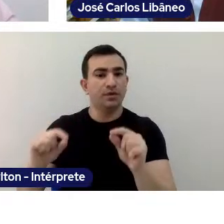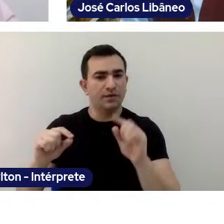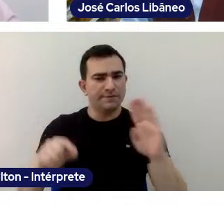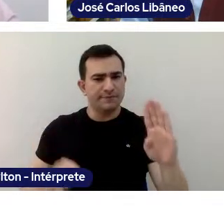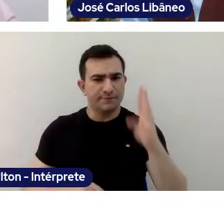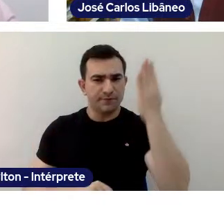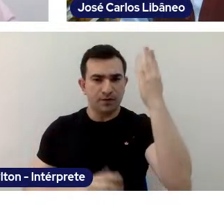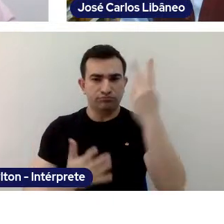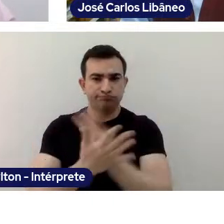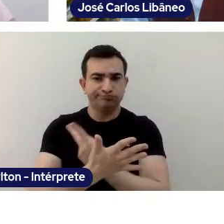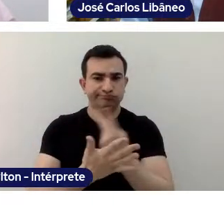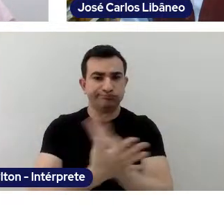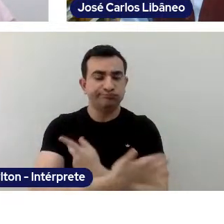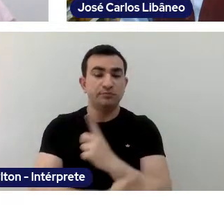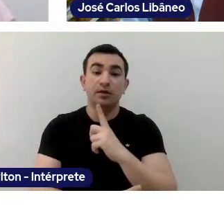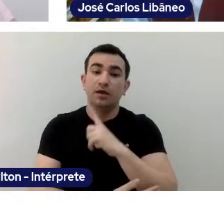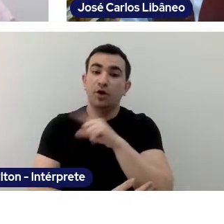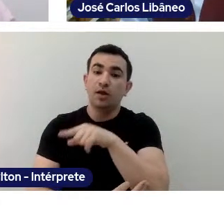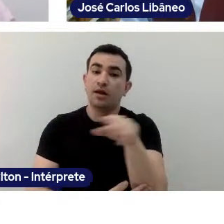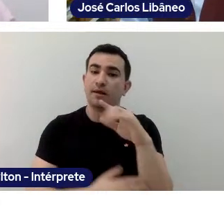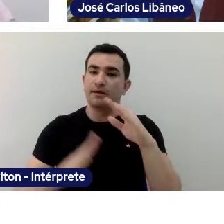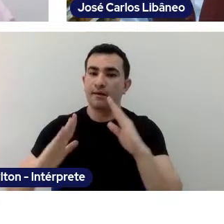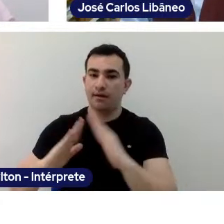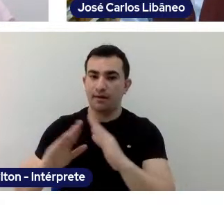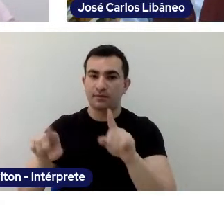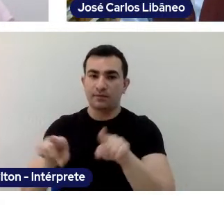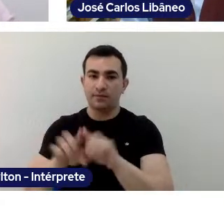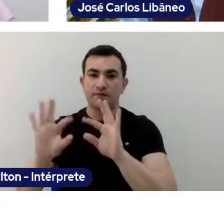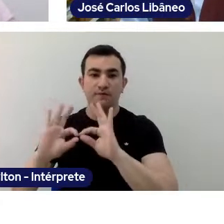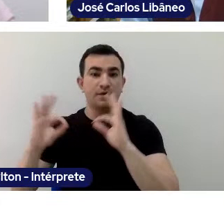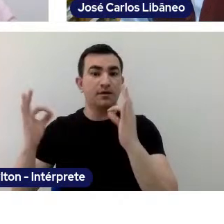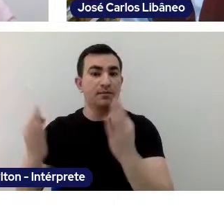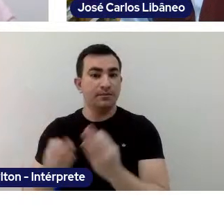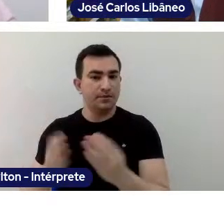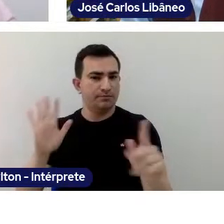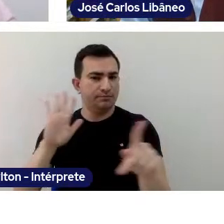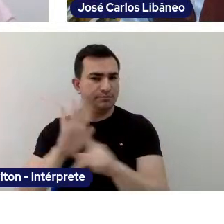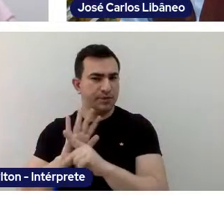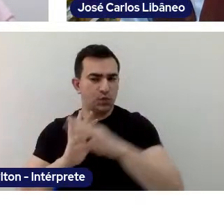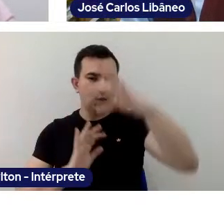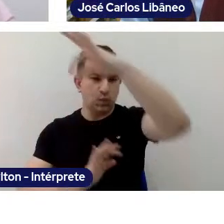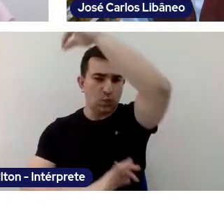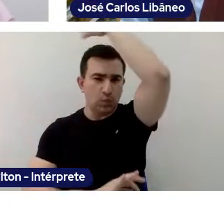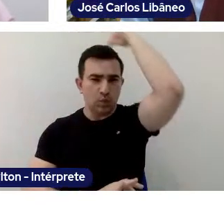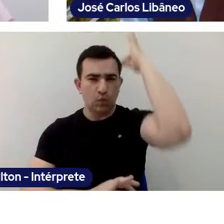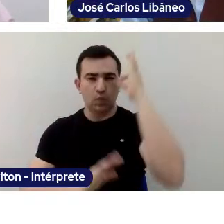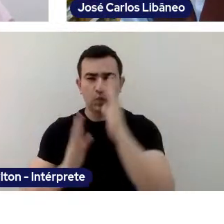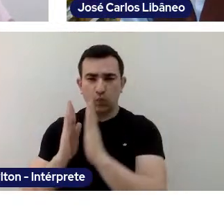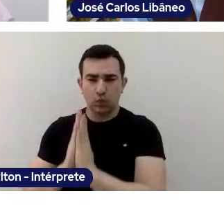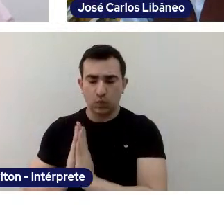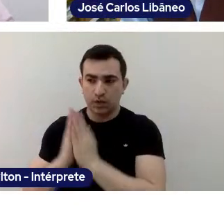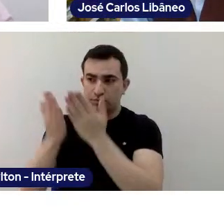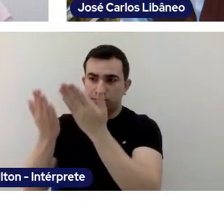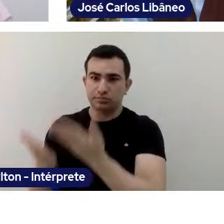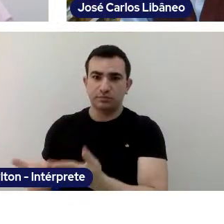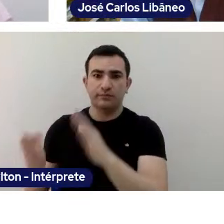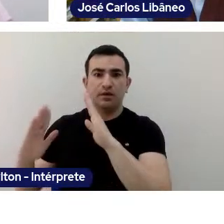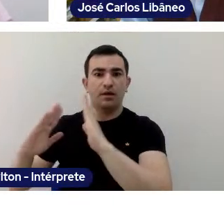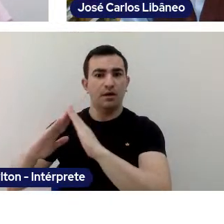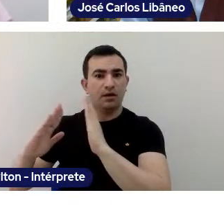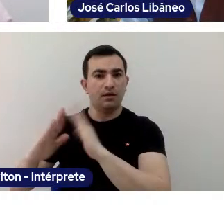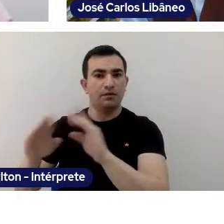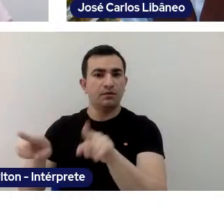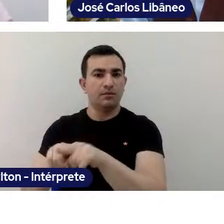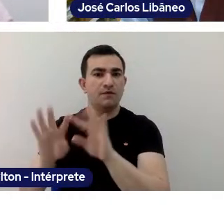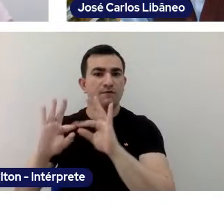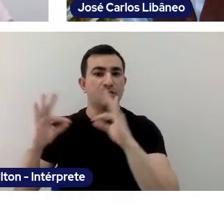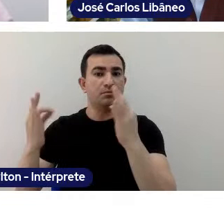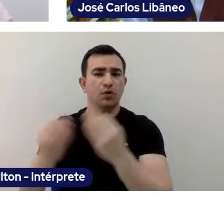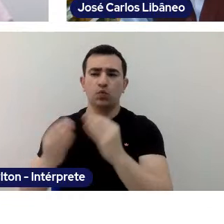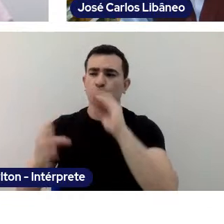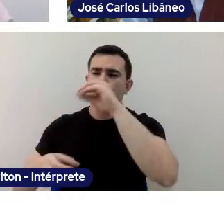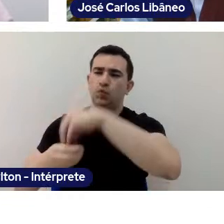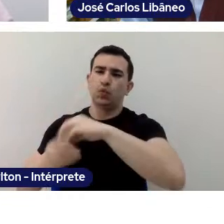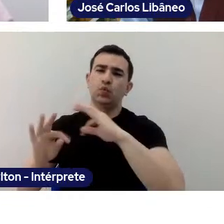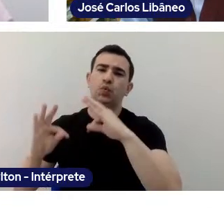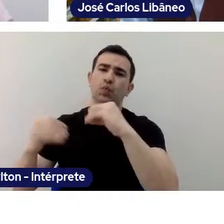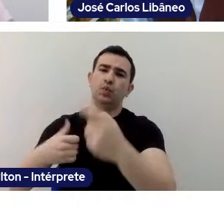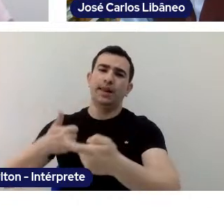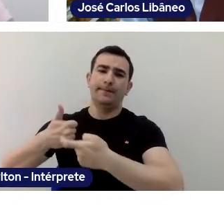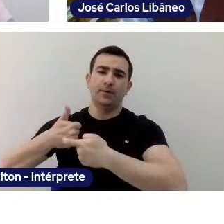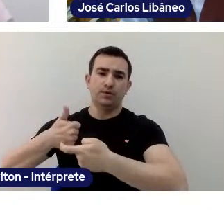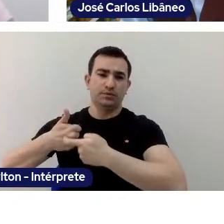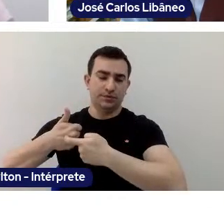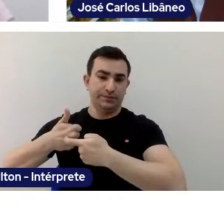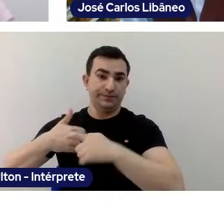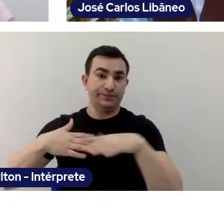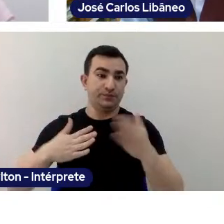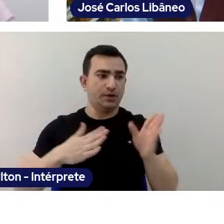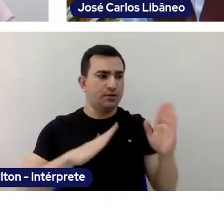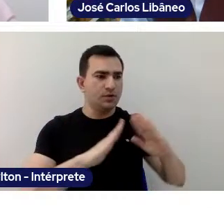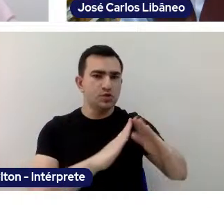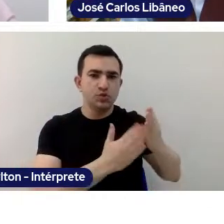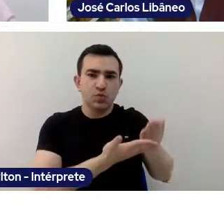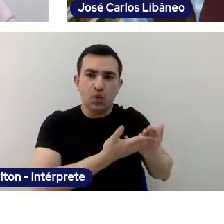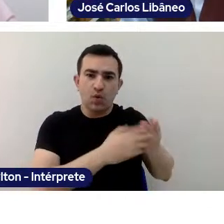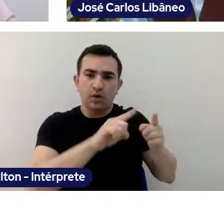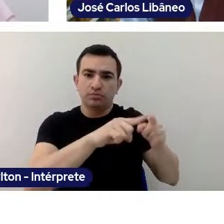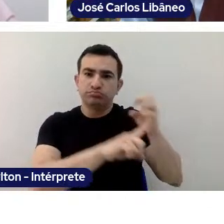that house and family are sacred spaces where everything that happens is positive, while school and society are unholy spaces. So,